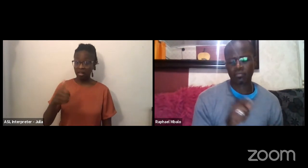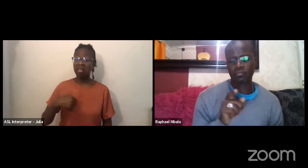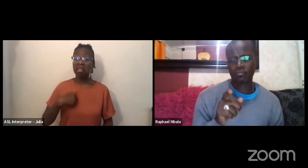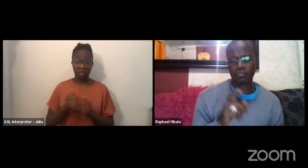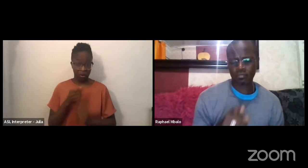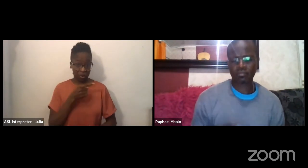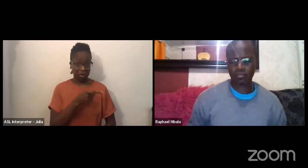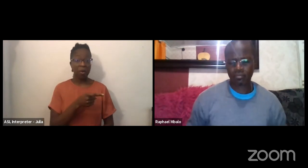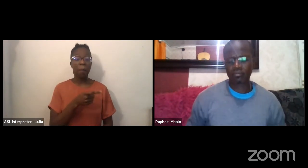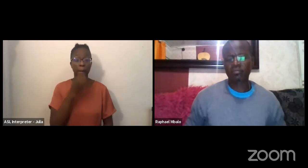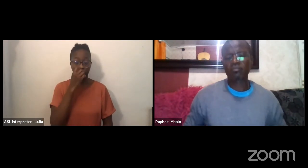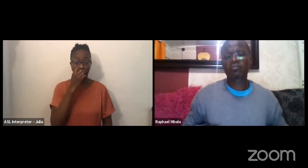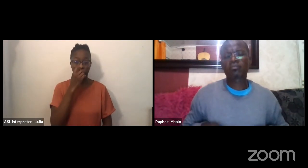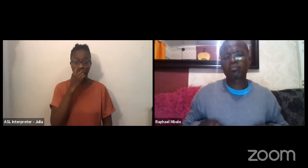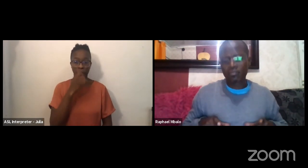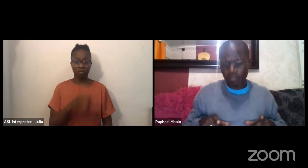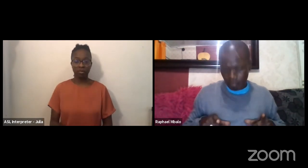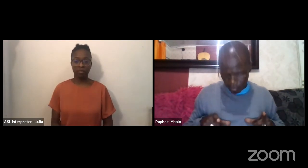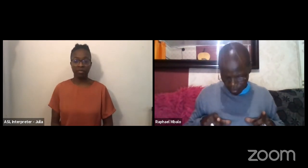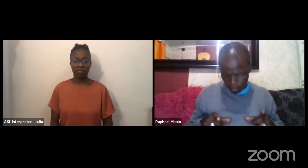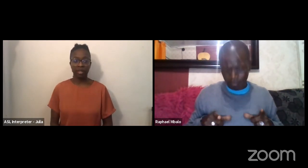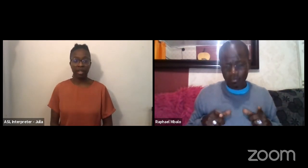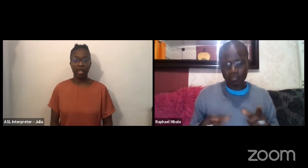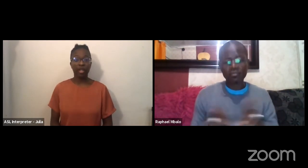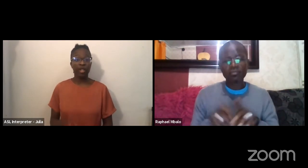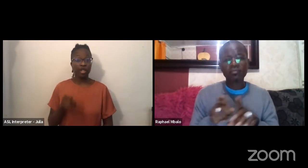She cursed God for keeping her alive, will I?